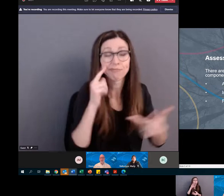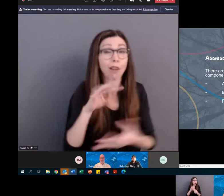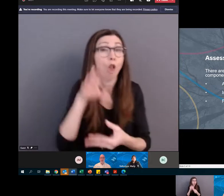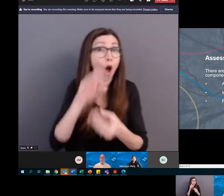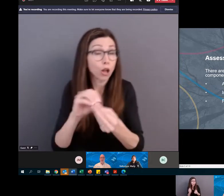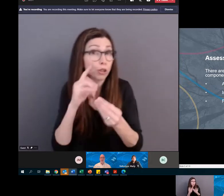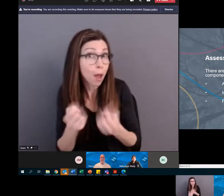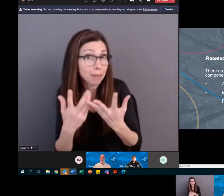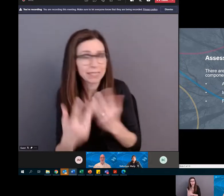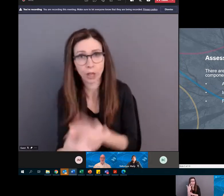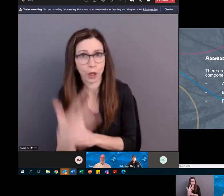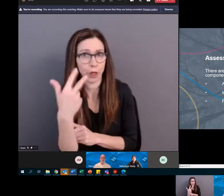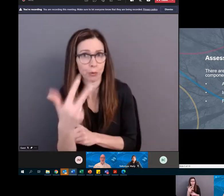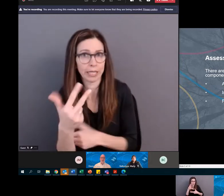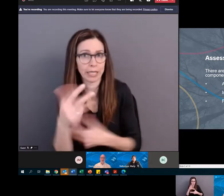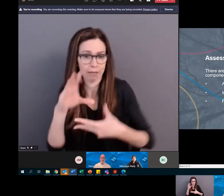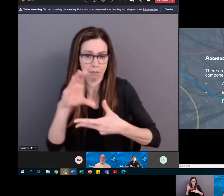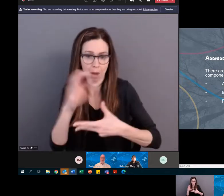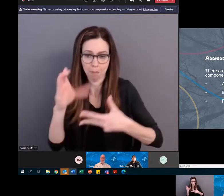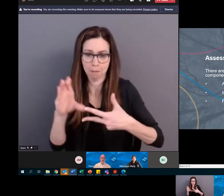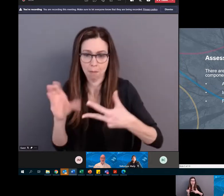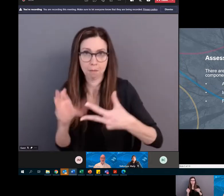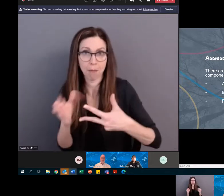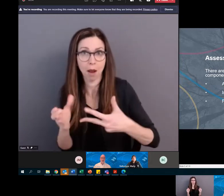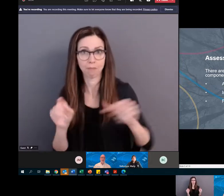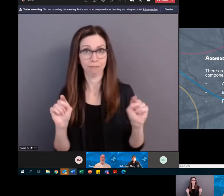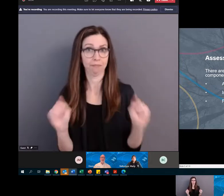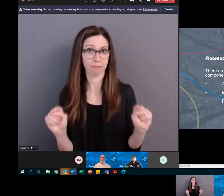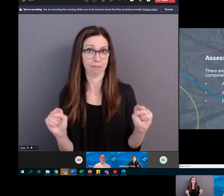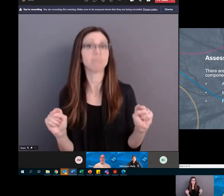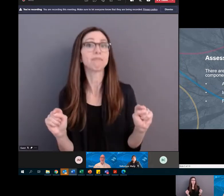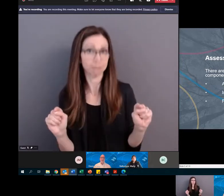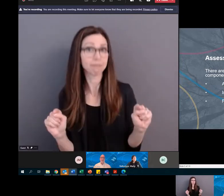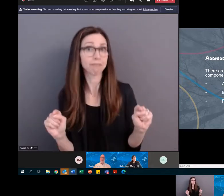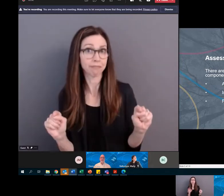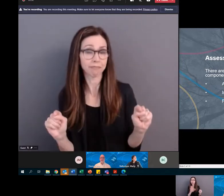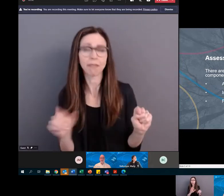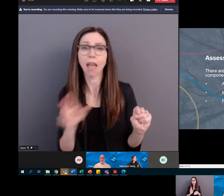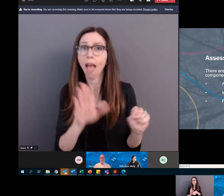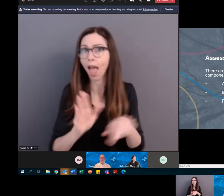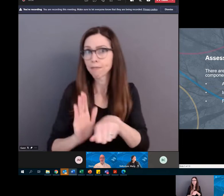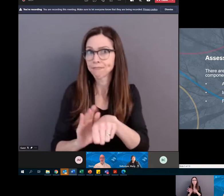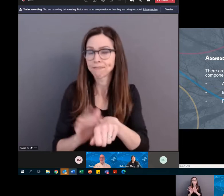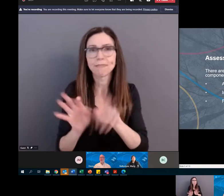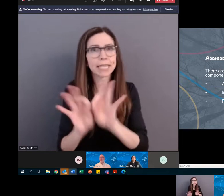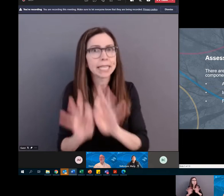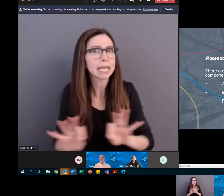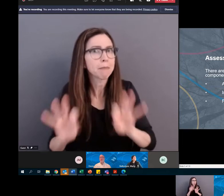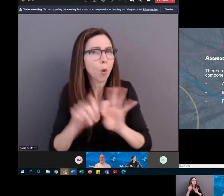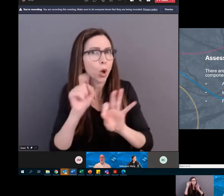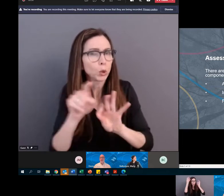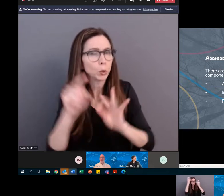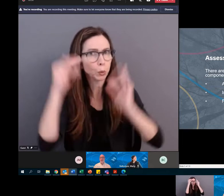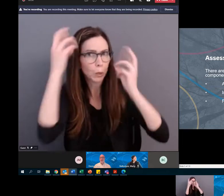categories for the two components we're focusing on here today, and it's important that you consider